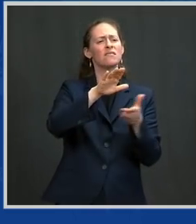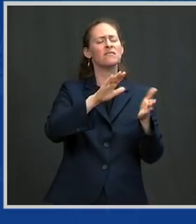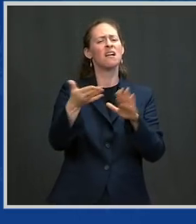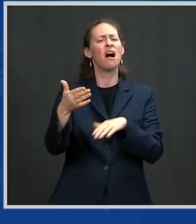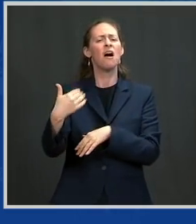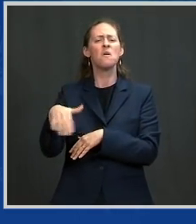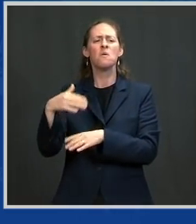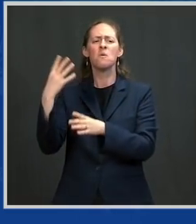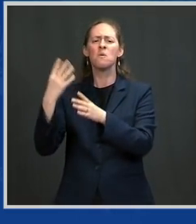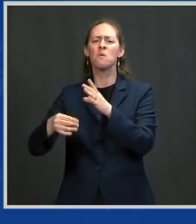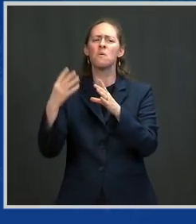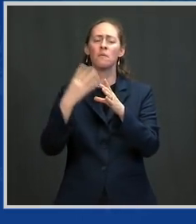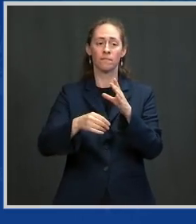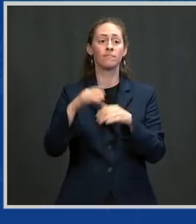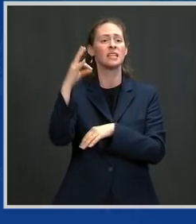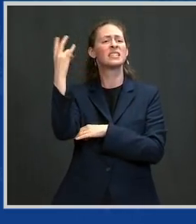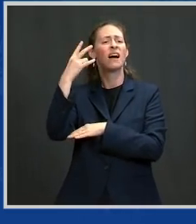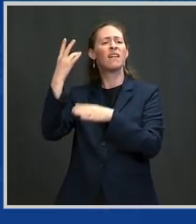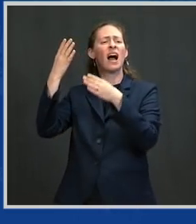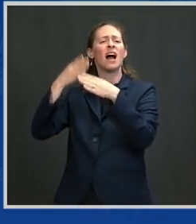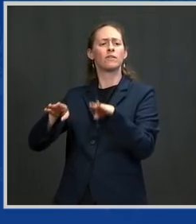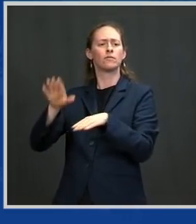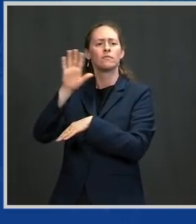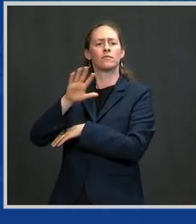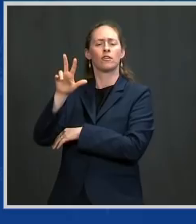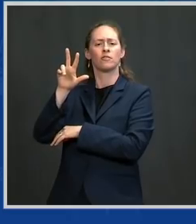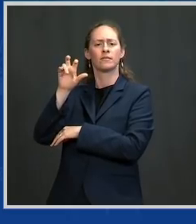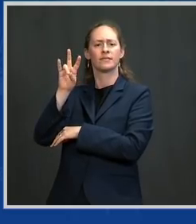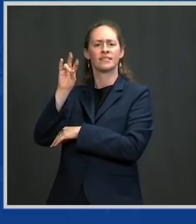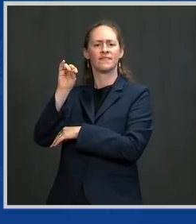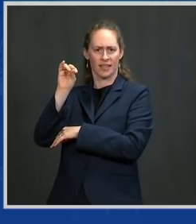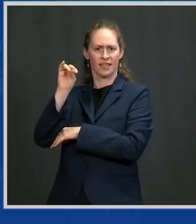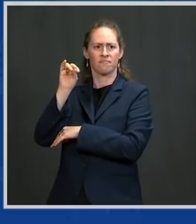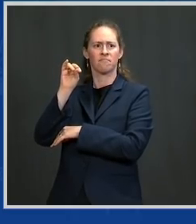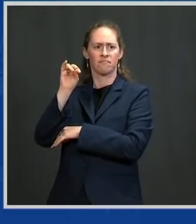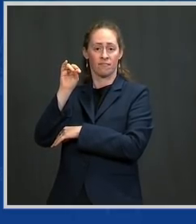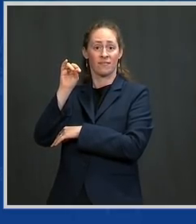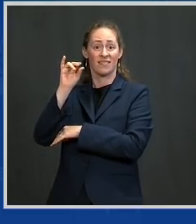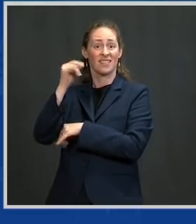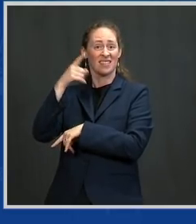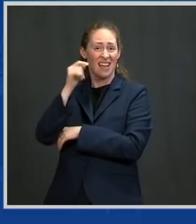loss of 370 deaths per day -- 370 deaths.